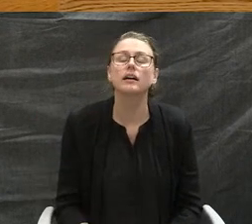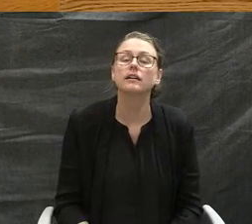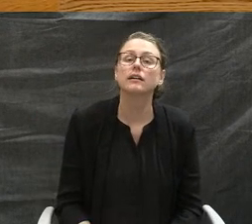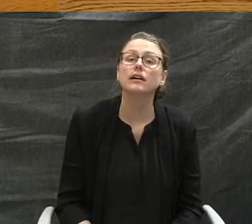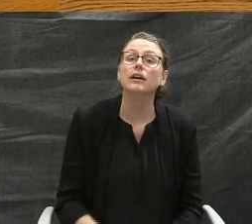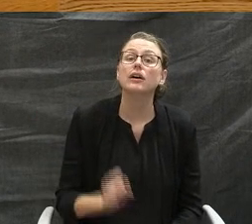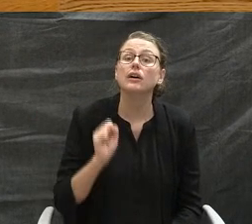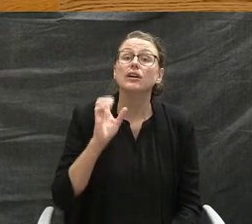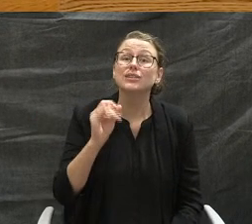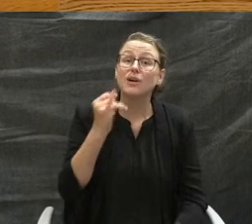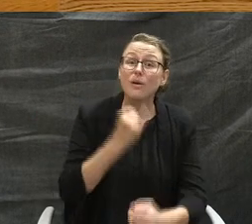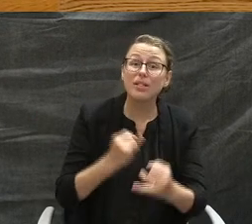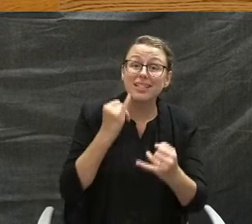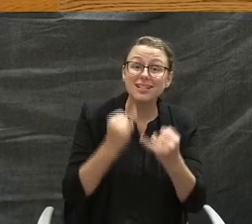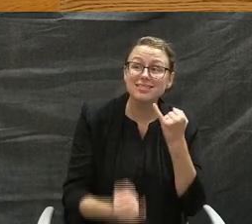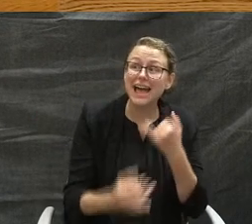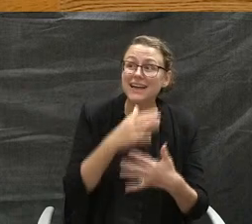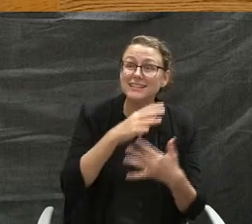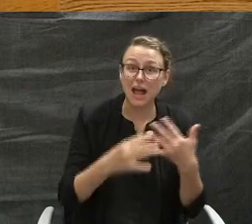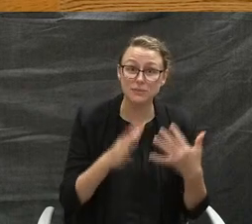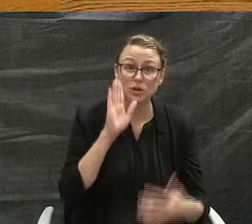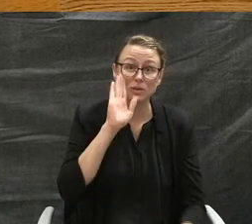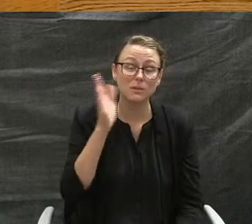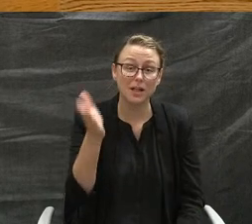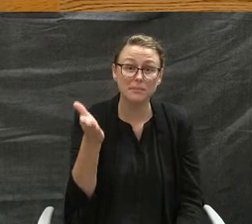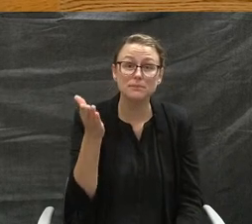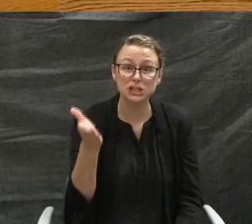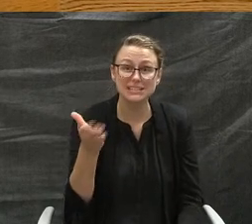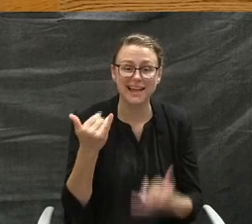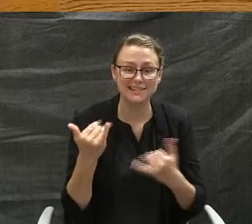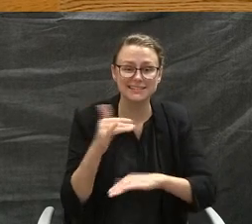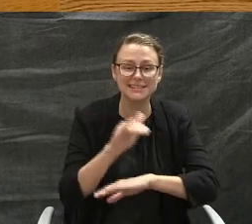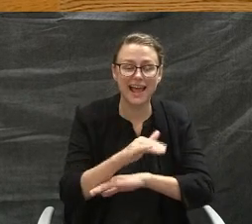we're going to present to you tonight is option 7.